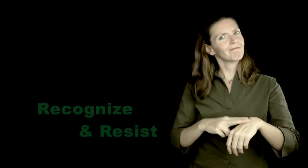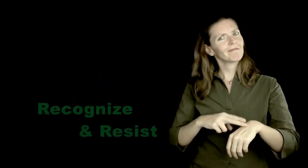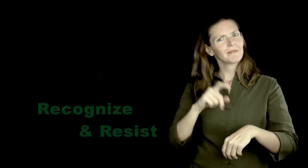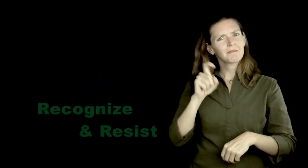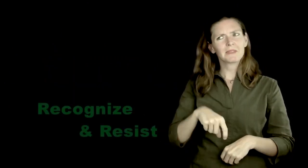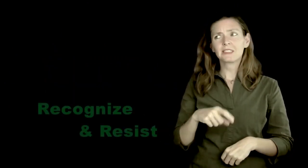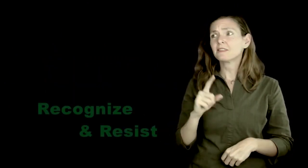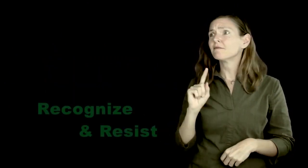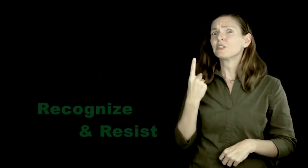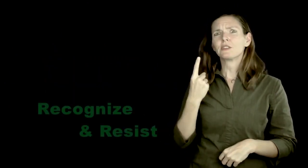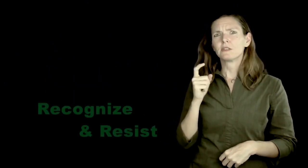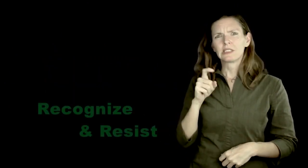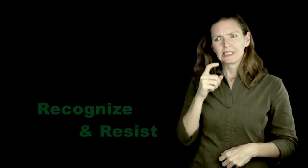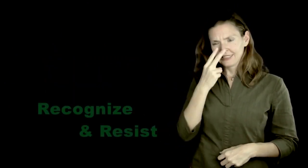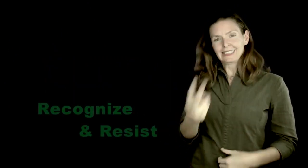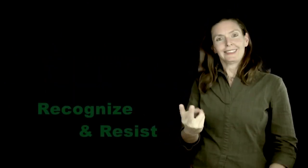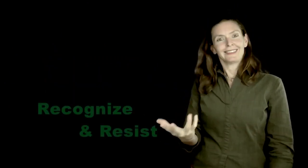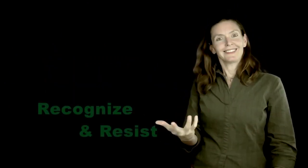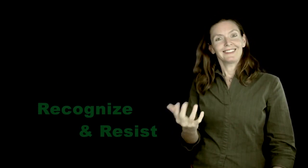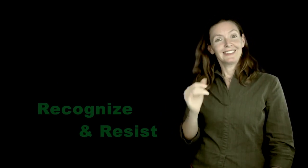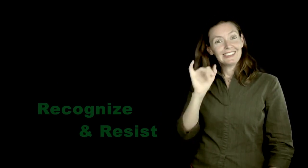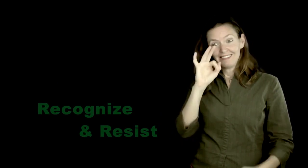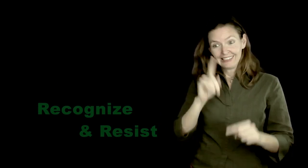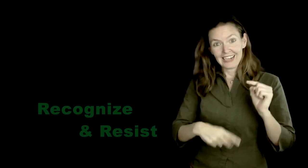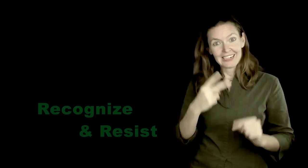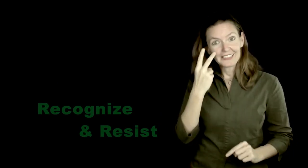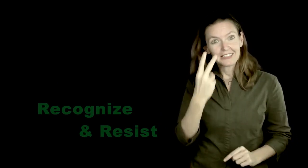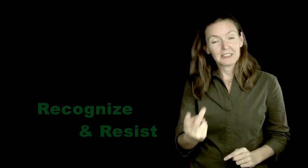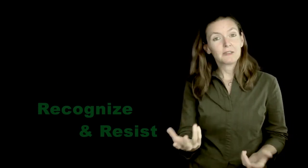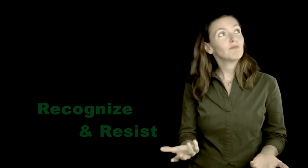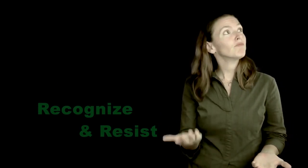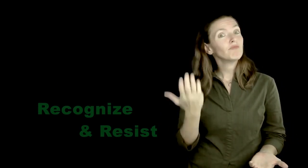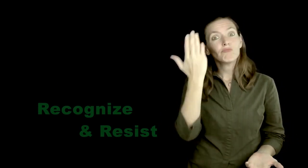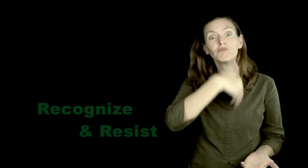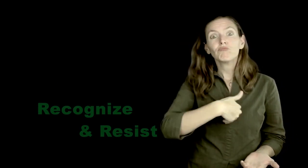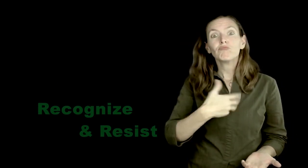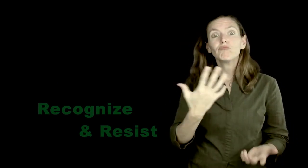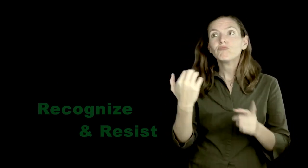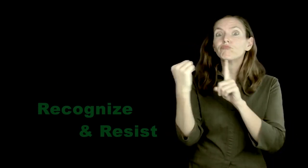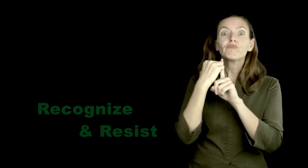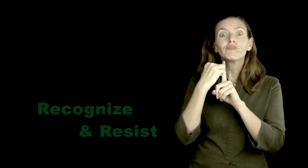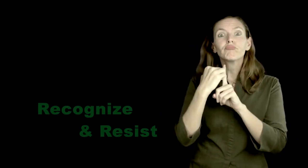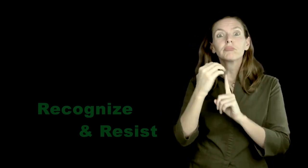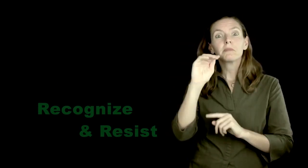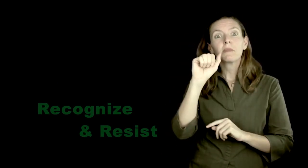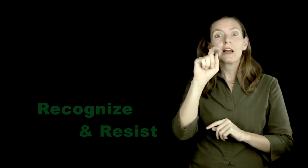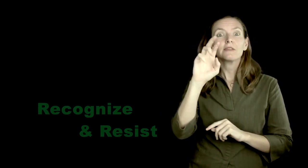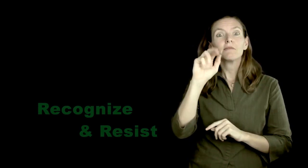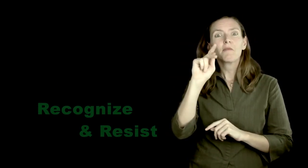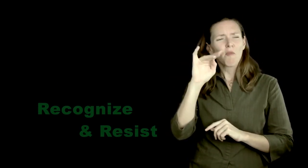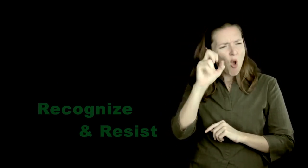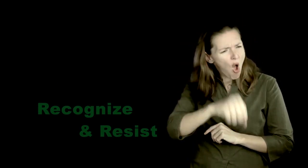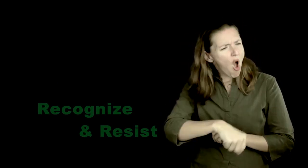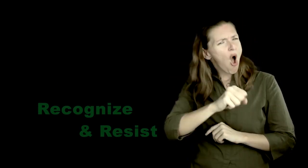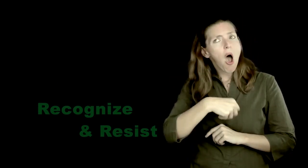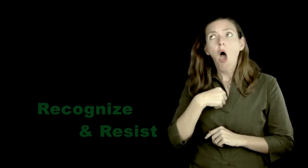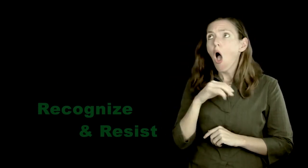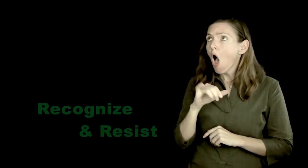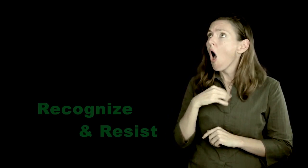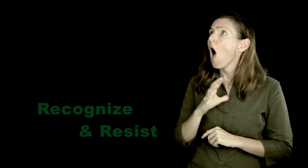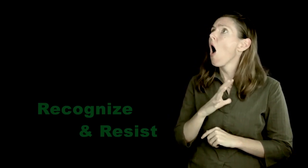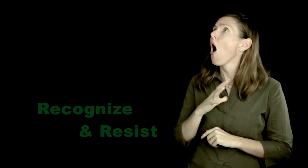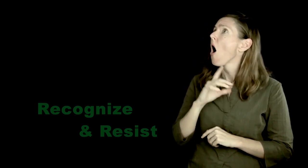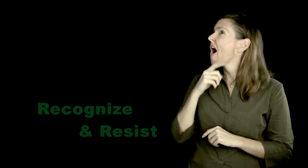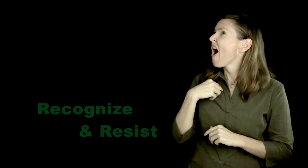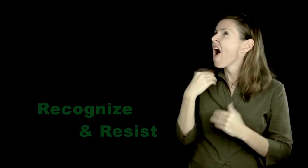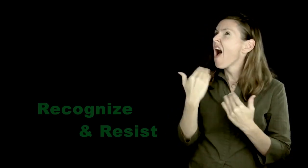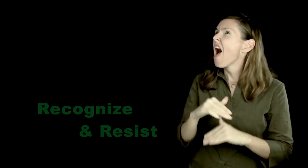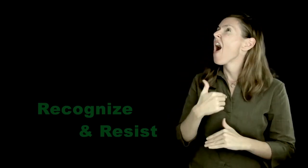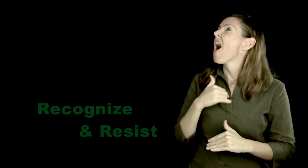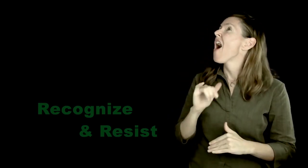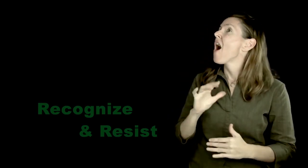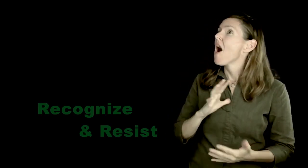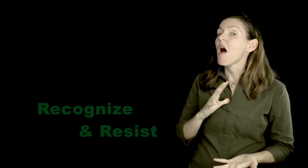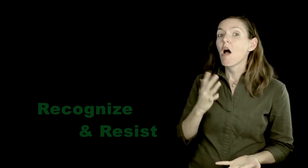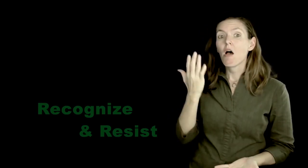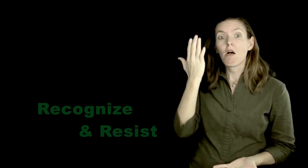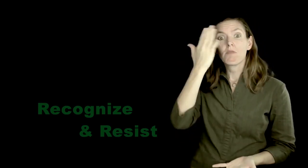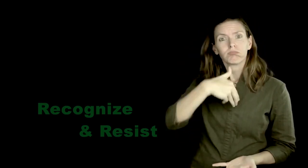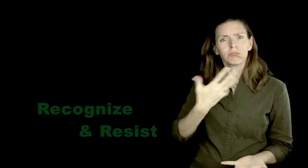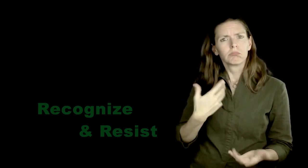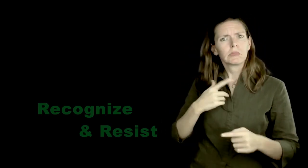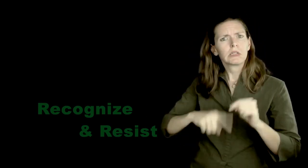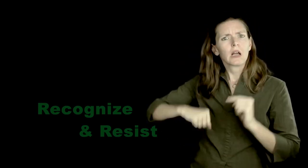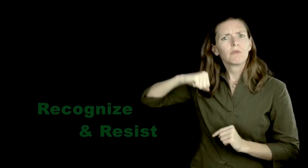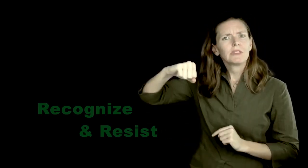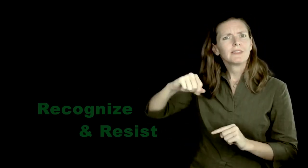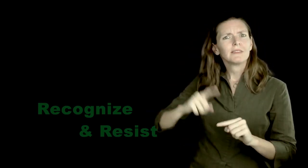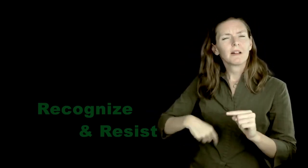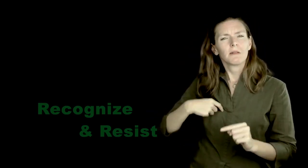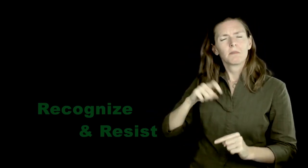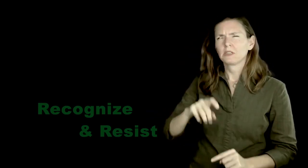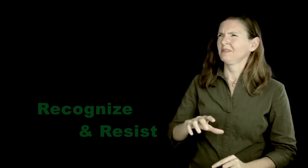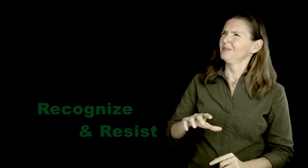First, we need to be able to recognize master narratives. If we aren't able to recognize master narratives, then how can we resist master narratives?